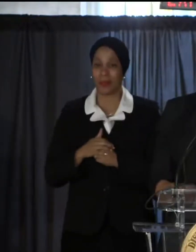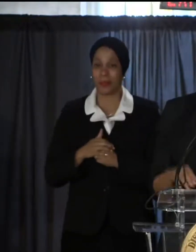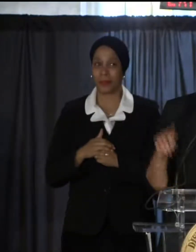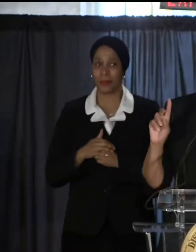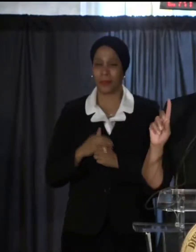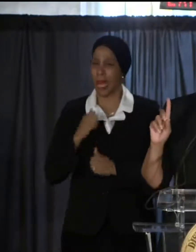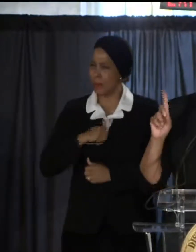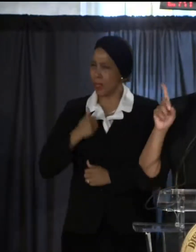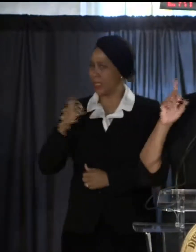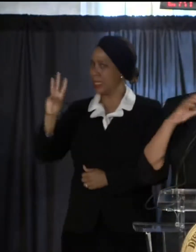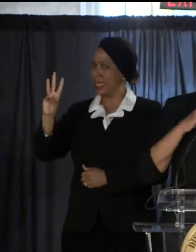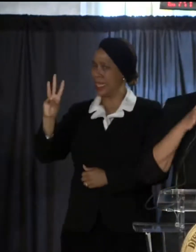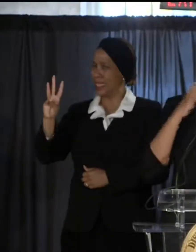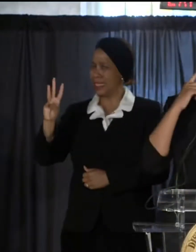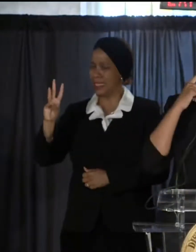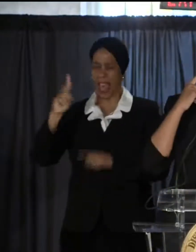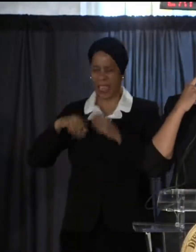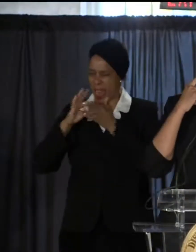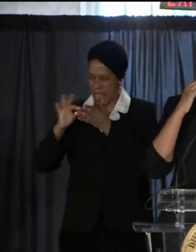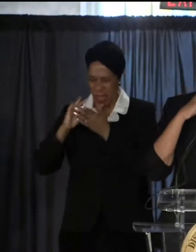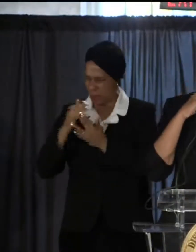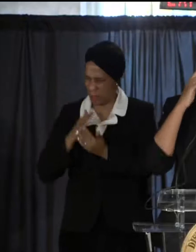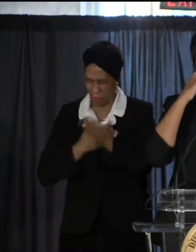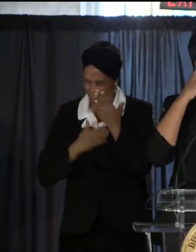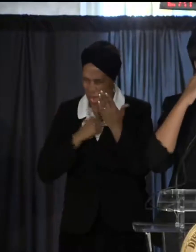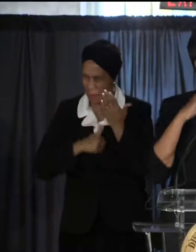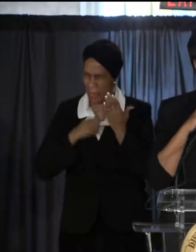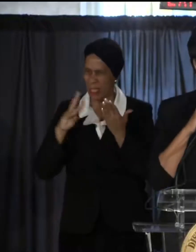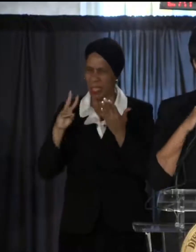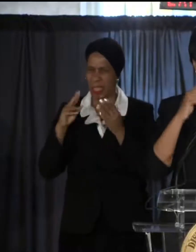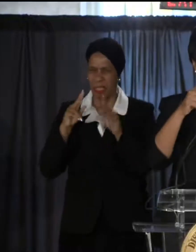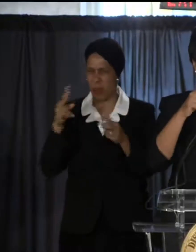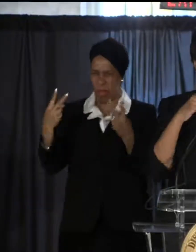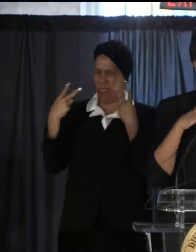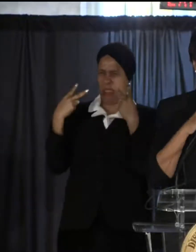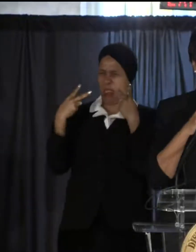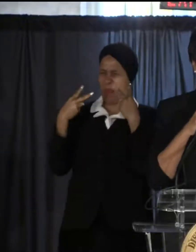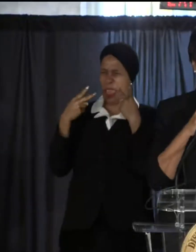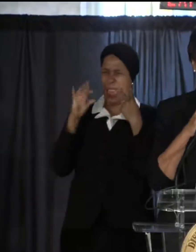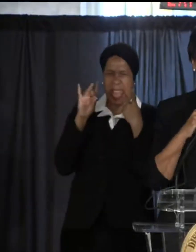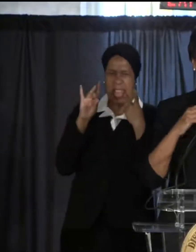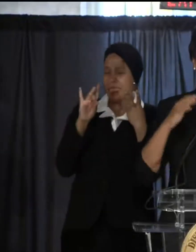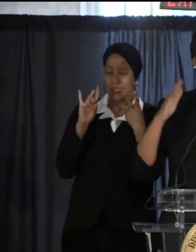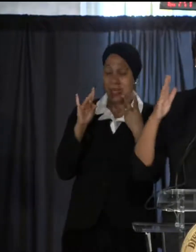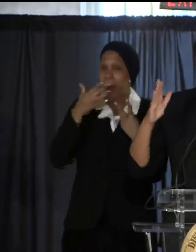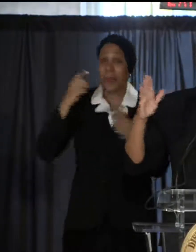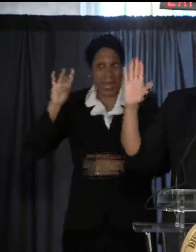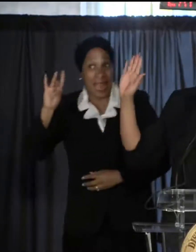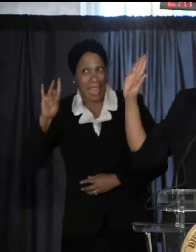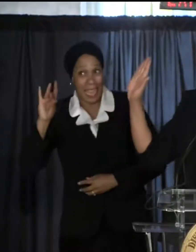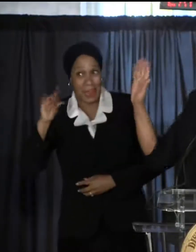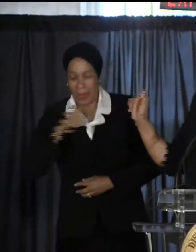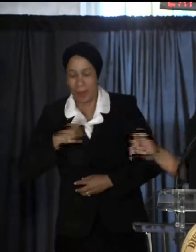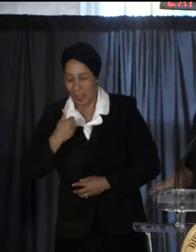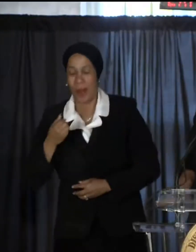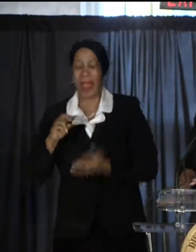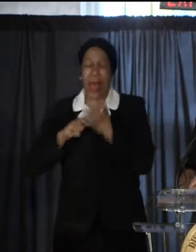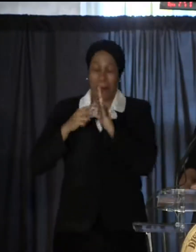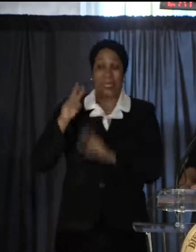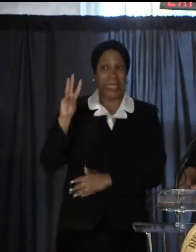SORRY, SIX. I CAN'T COUNT THIS MORNING. PEOPLE ARE LOOKING AT ME LIKE EIGHT. IT WOULD BE EVEN BETTER TO HAVE EIGHT.